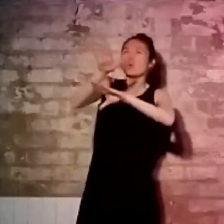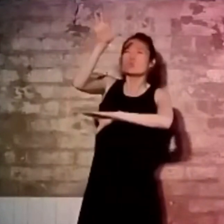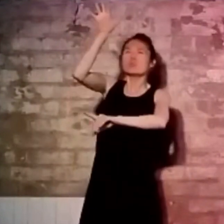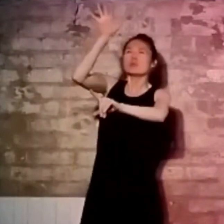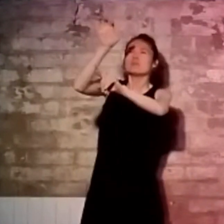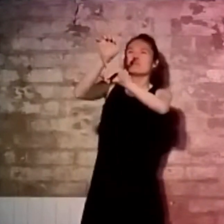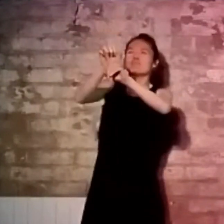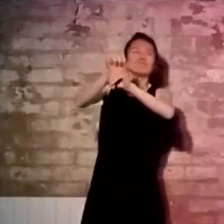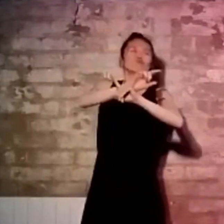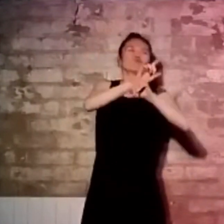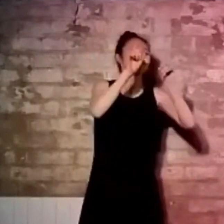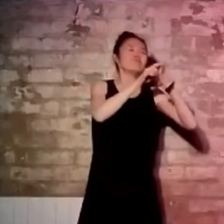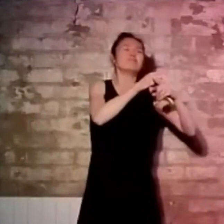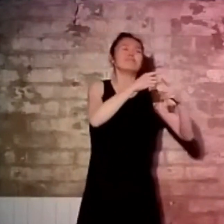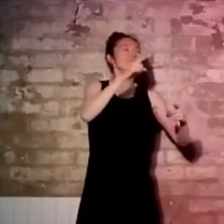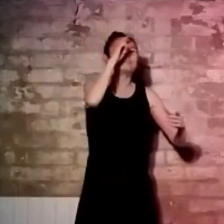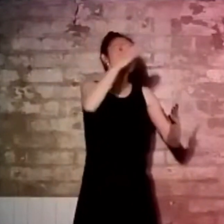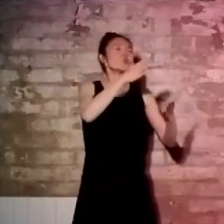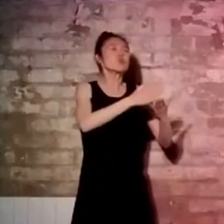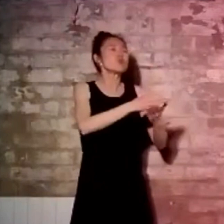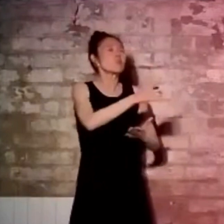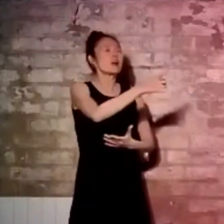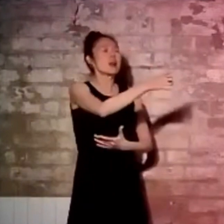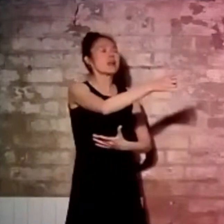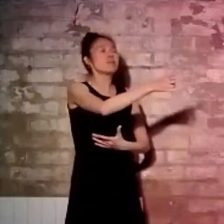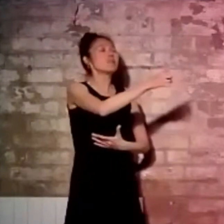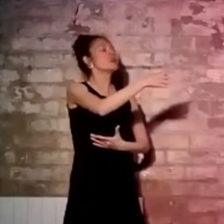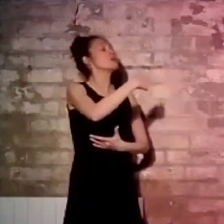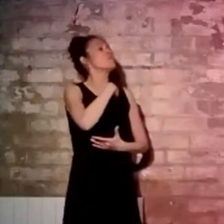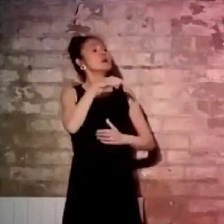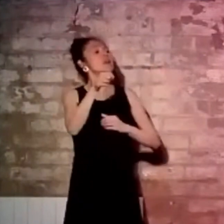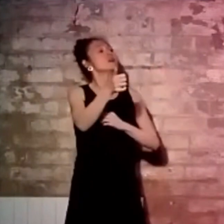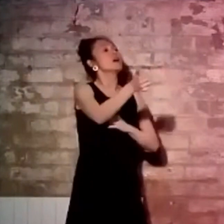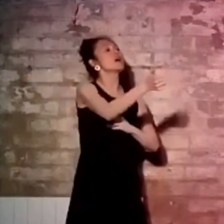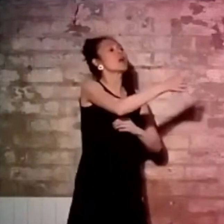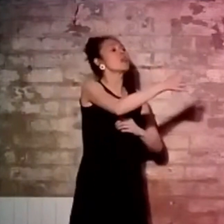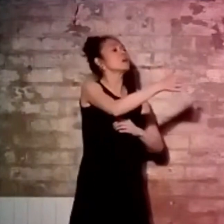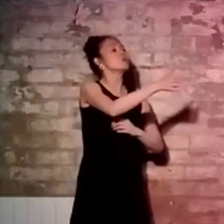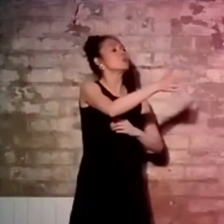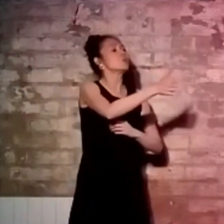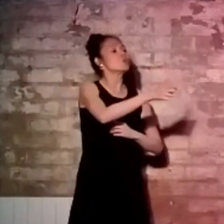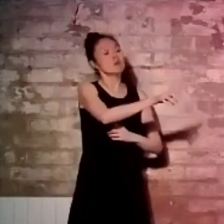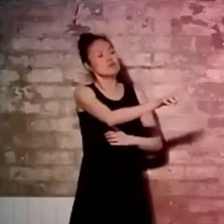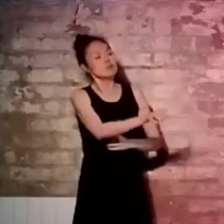Henceforth guard thee well; for I'll not kill thee there, nor there, nor there;